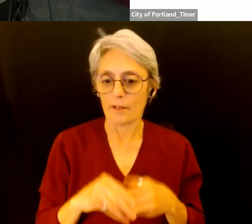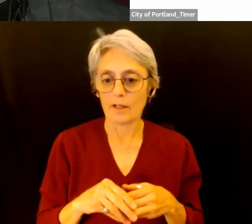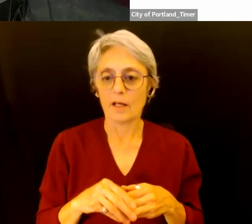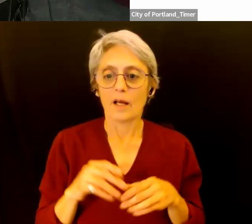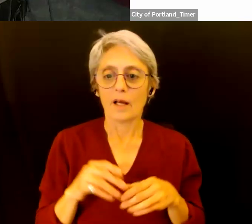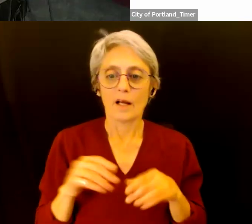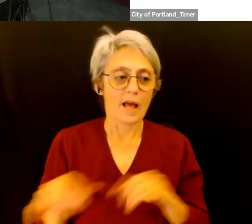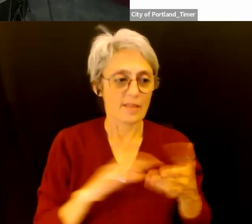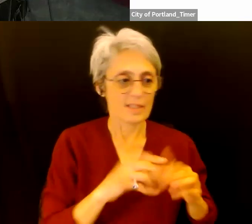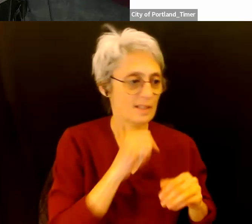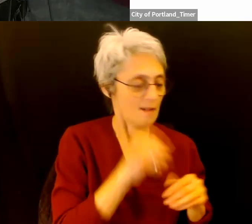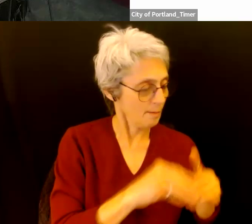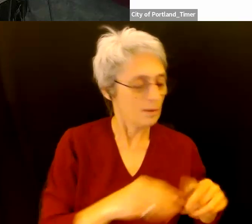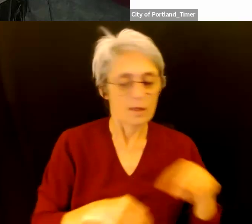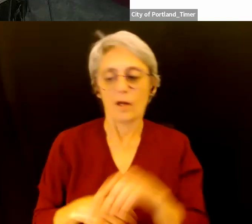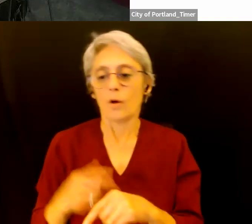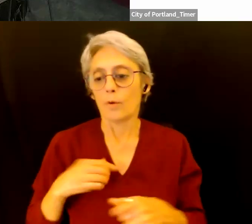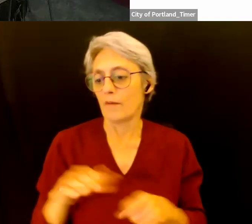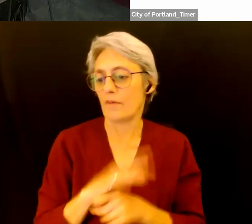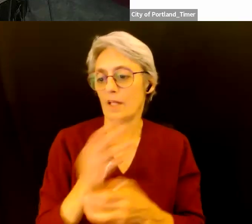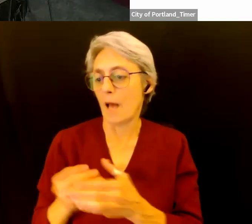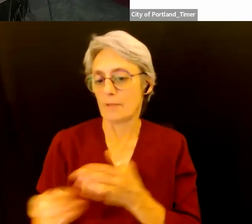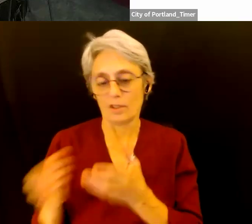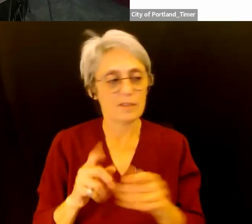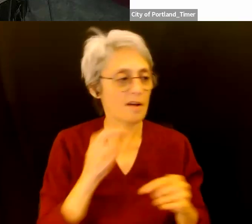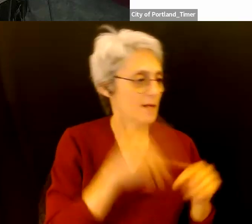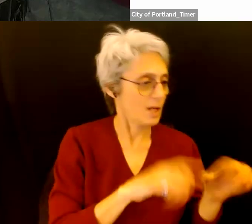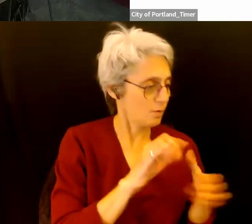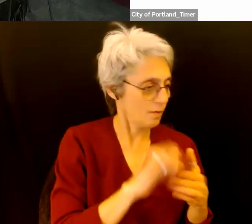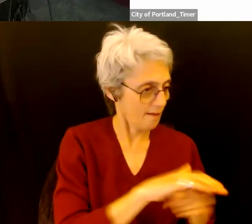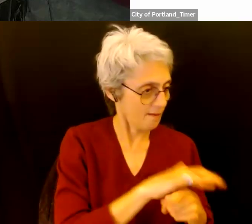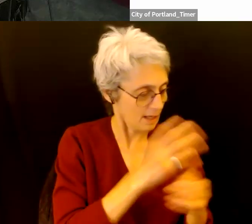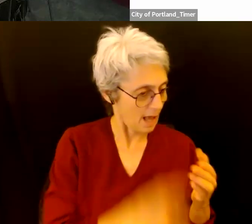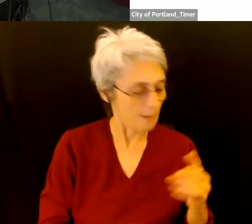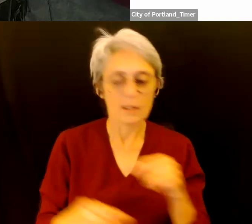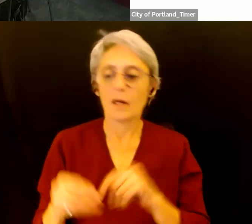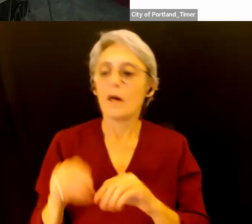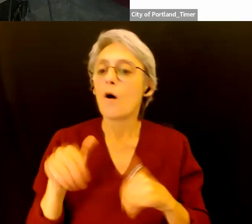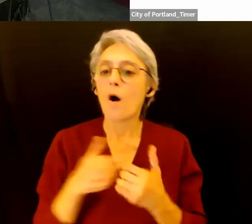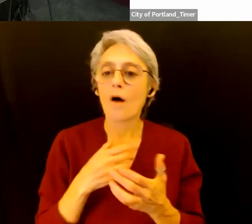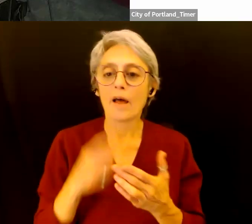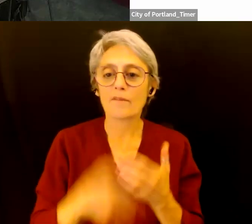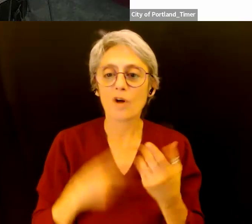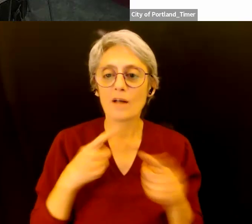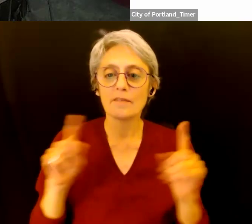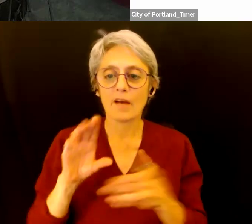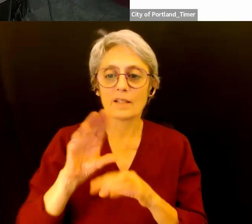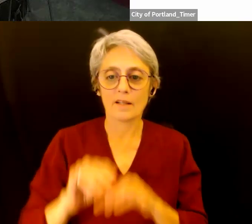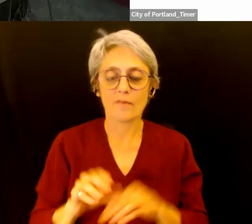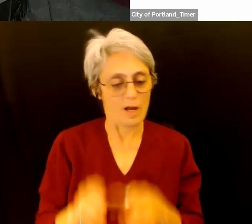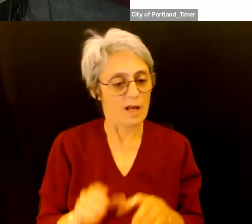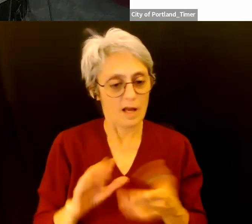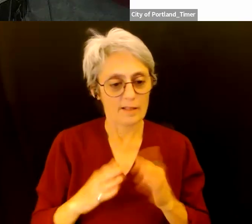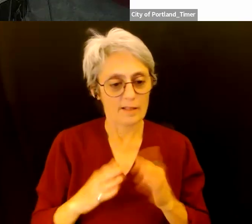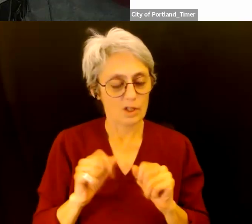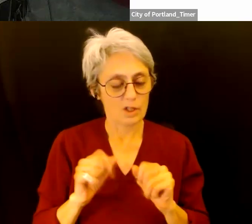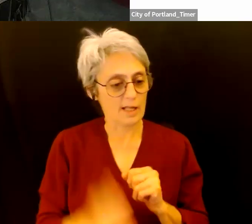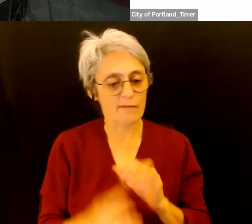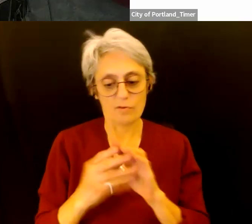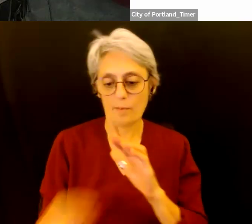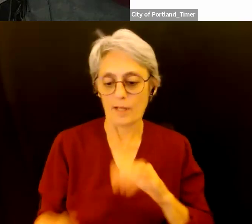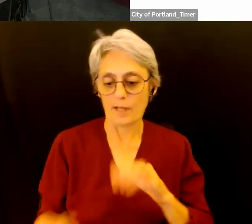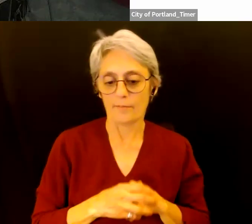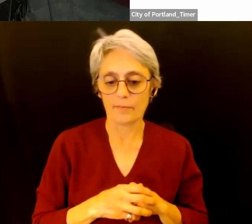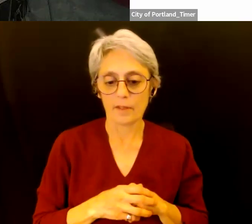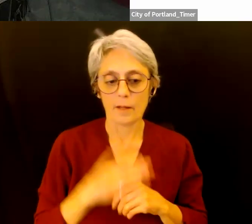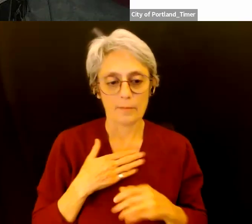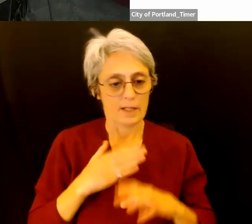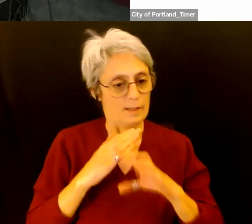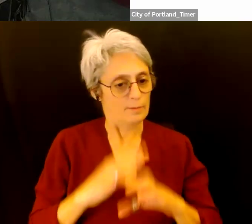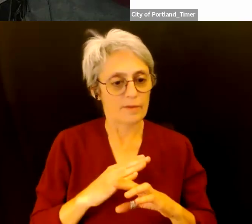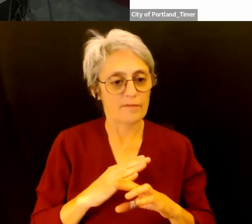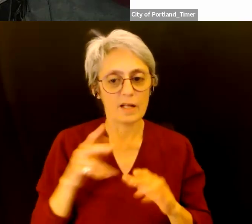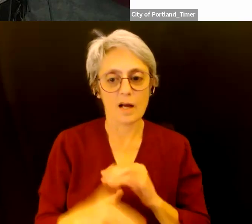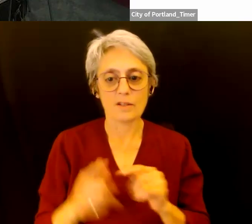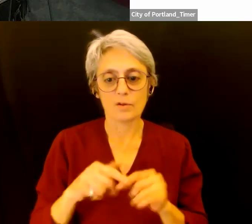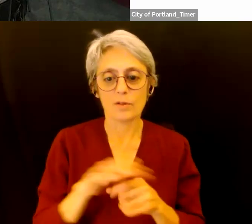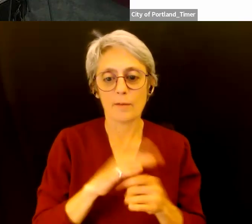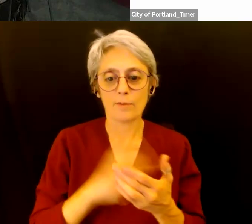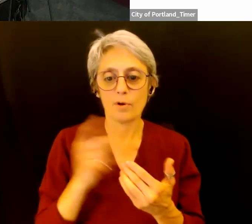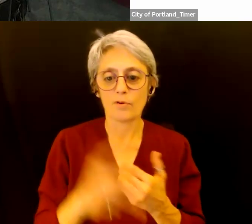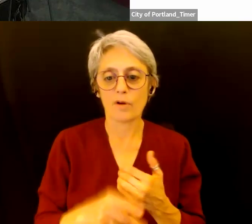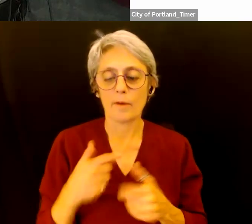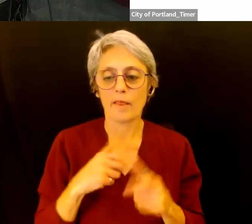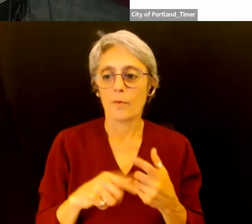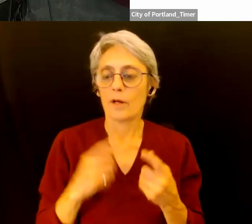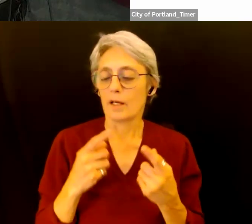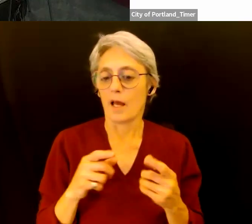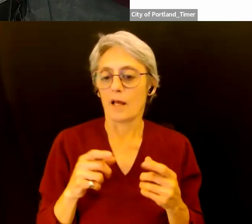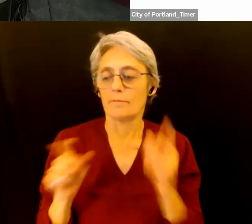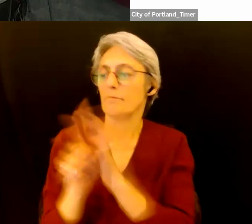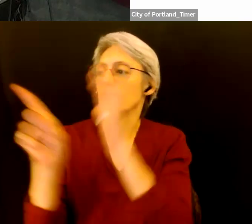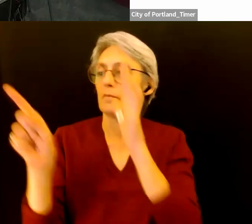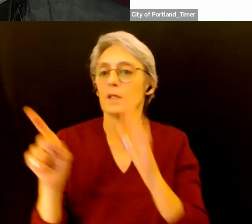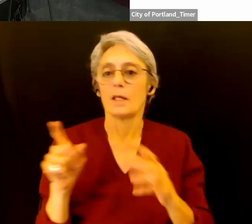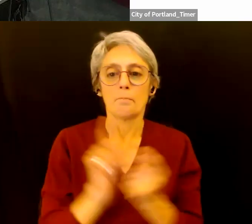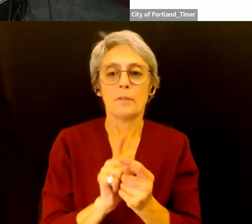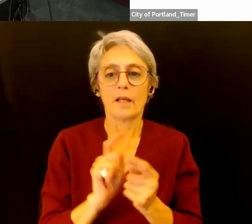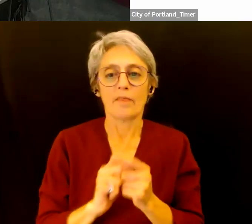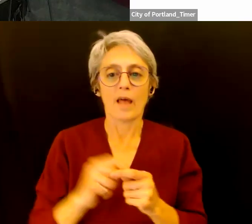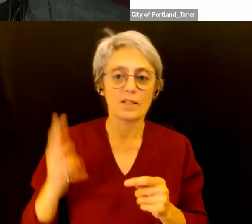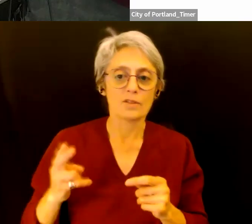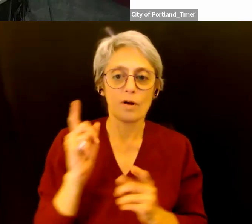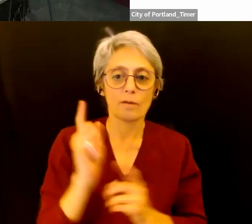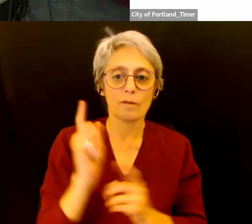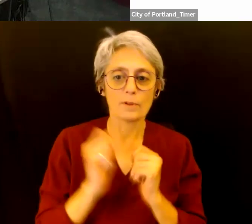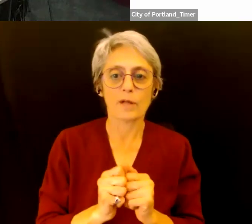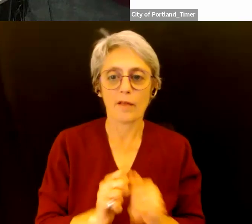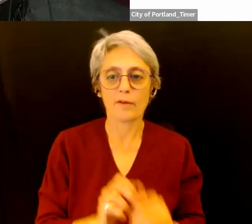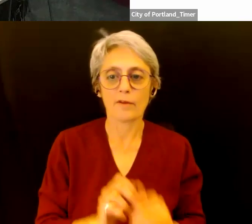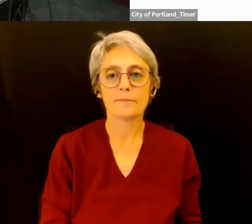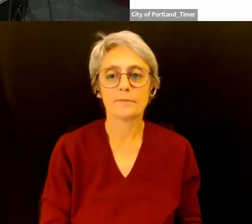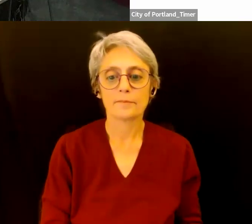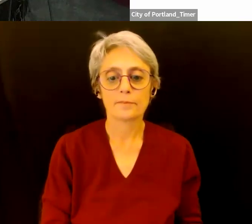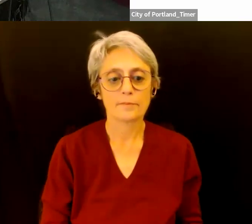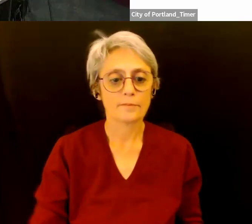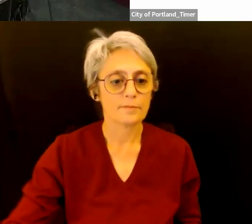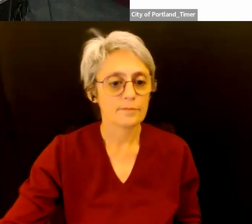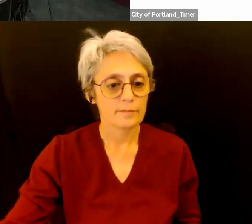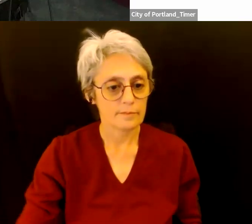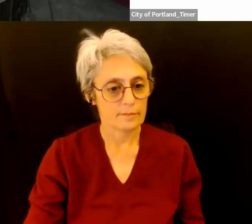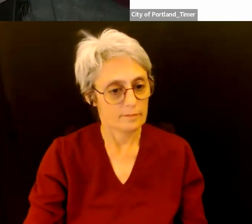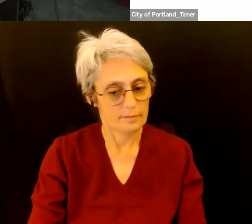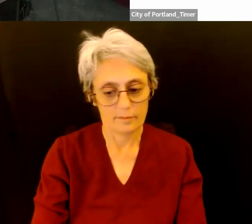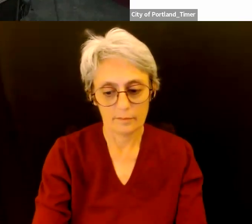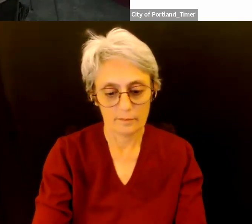We fill the gaps in services that government cannot. And we do it all for an extremely cost-effective manner that the city could never replicate. So please prevent cuts to the neighborhood program so that we may meet this historic moment together. Thank you.